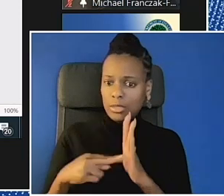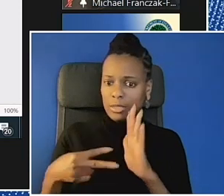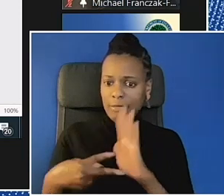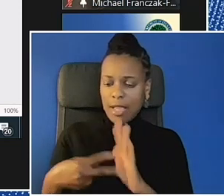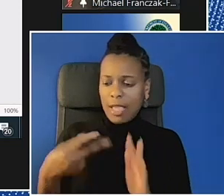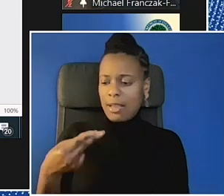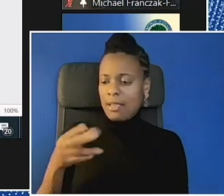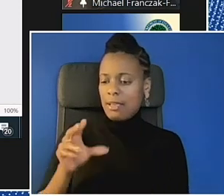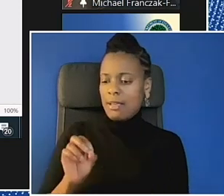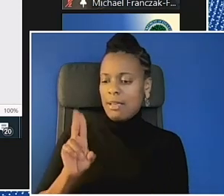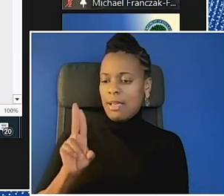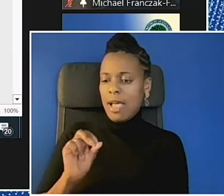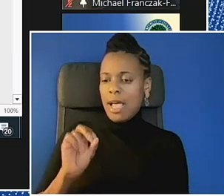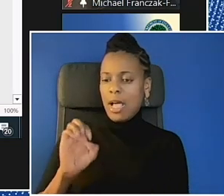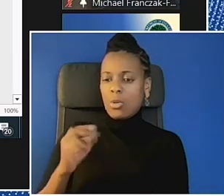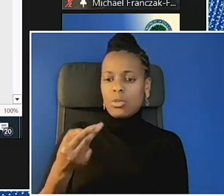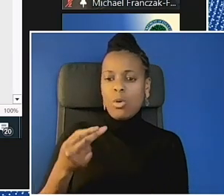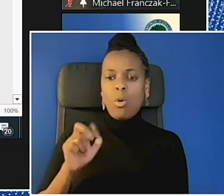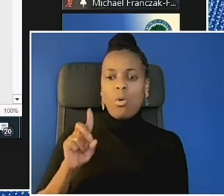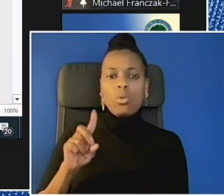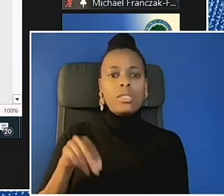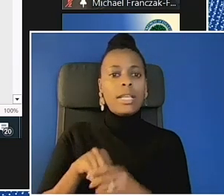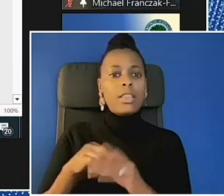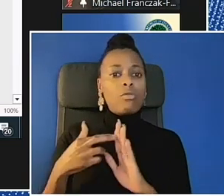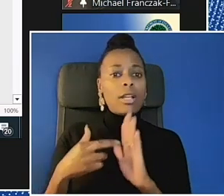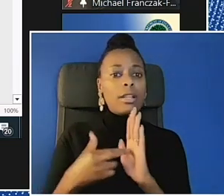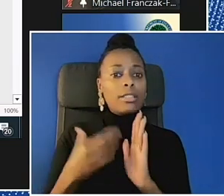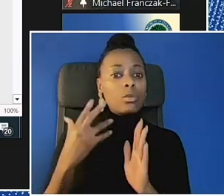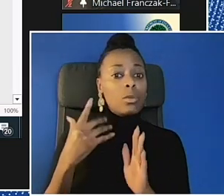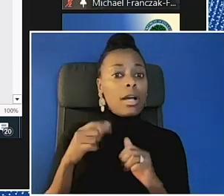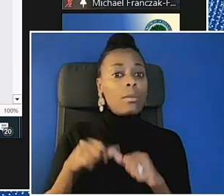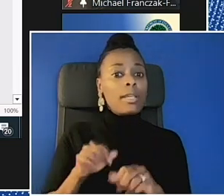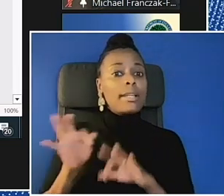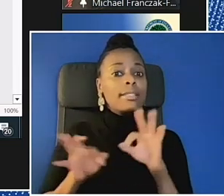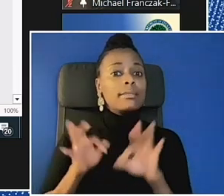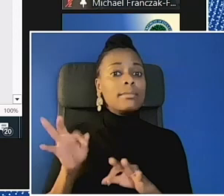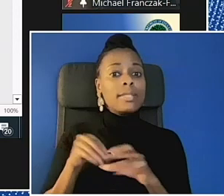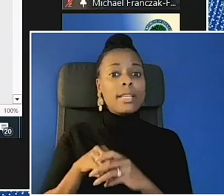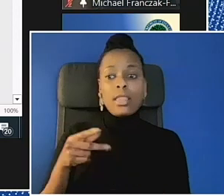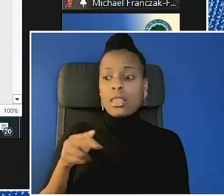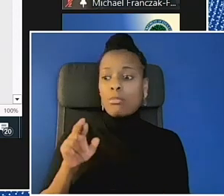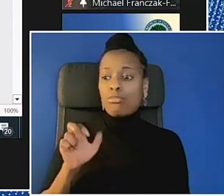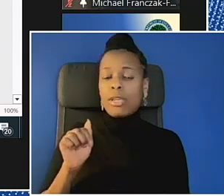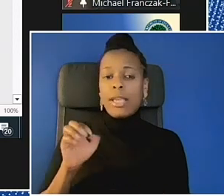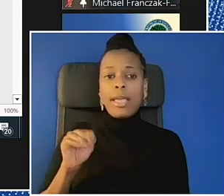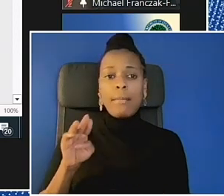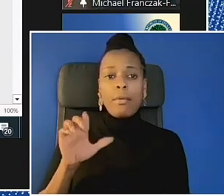regulations, because we can describe this in the preamble and want to retain breadth and flexibility.